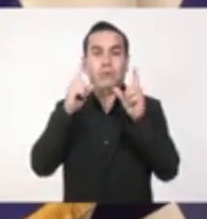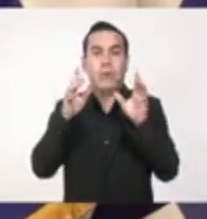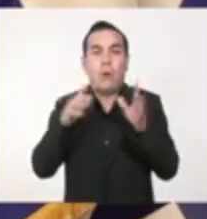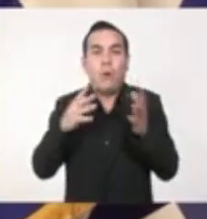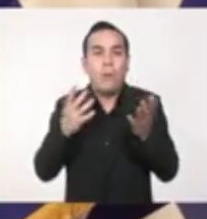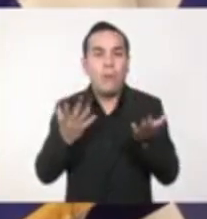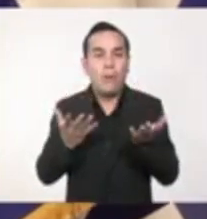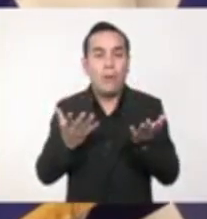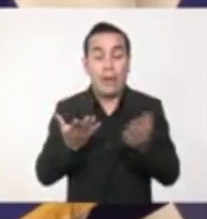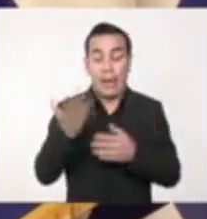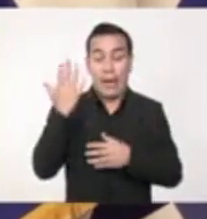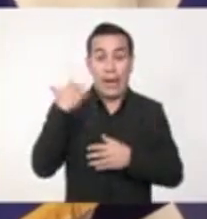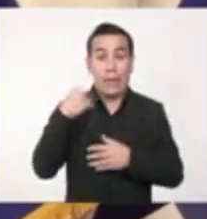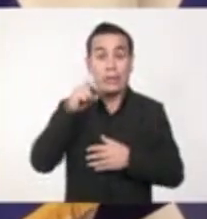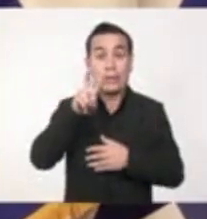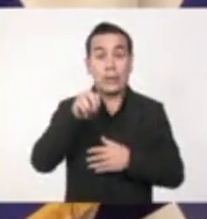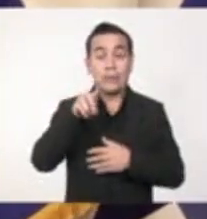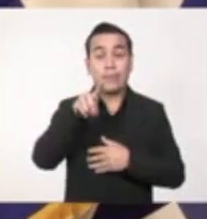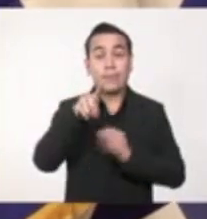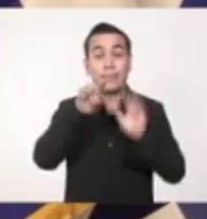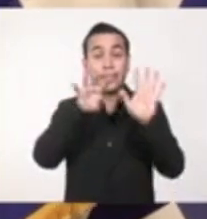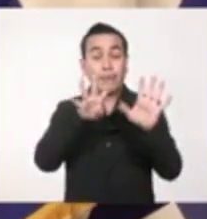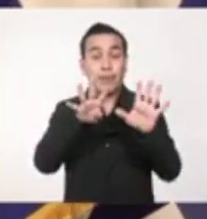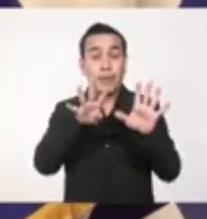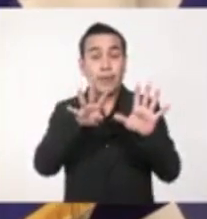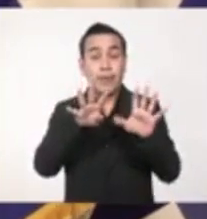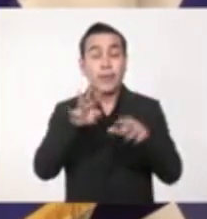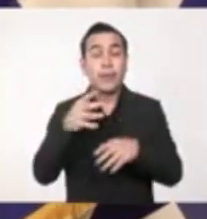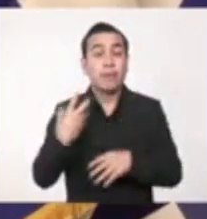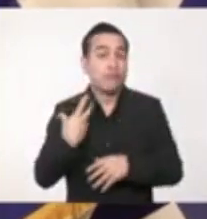in two thousand and nineteen, when, well, there was no